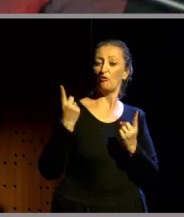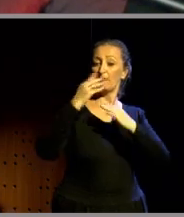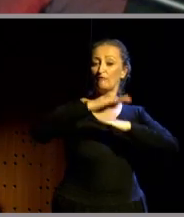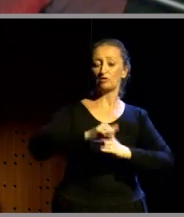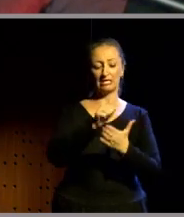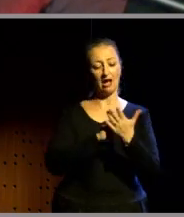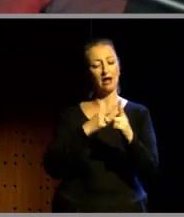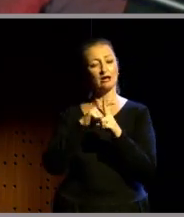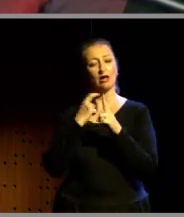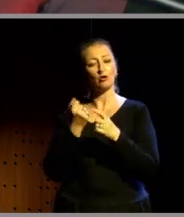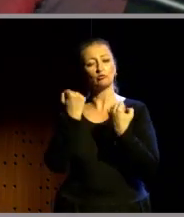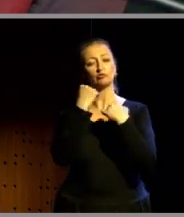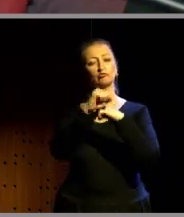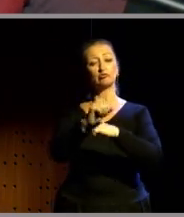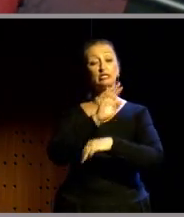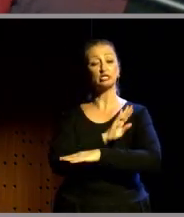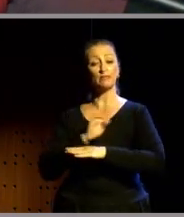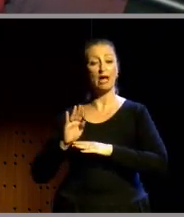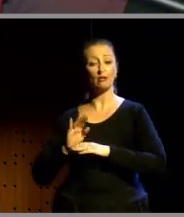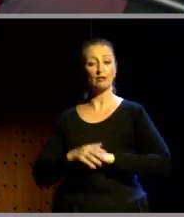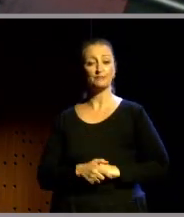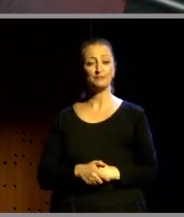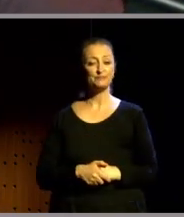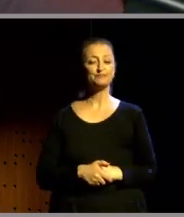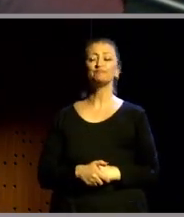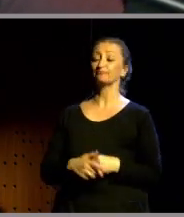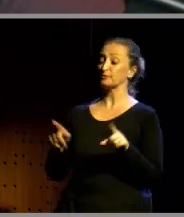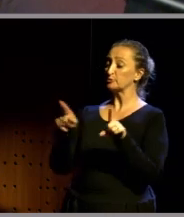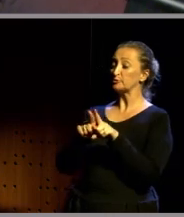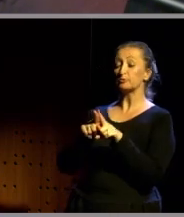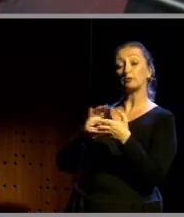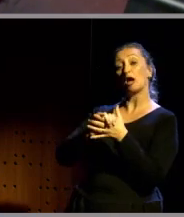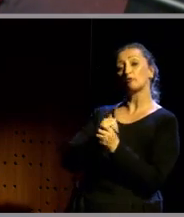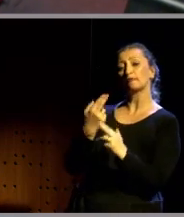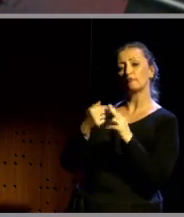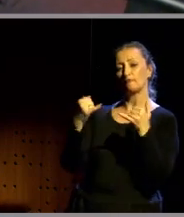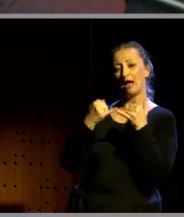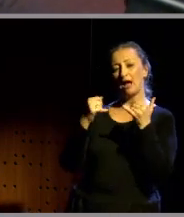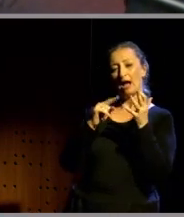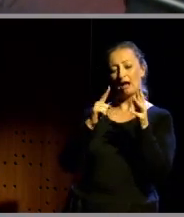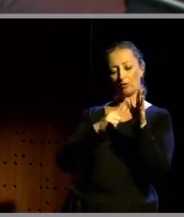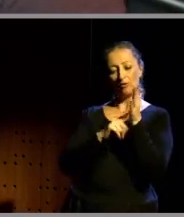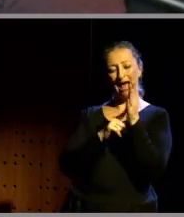and Culture Strategy panel. We're also grateful for Uncle Allen Madden. I mean, I think his Welcome to Countries will go into